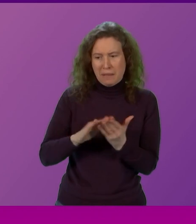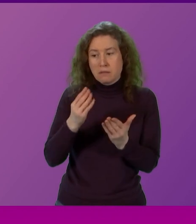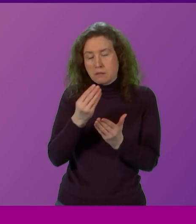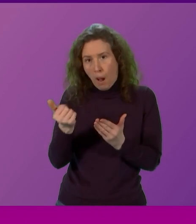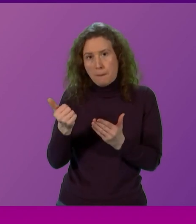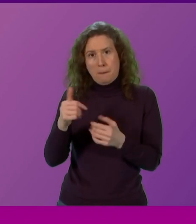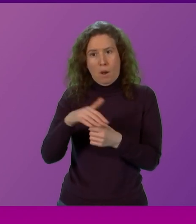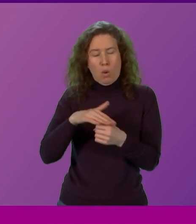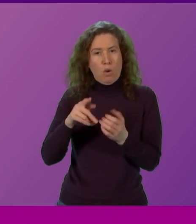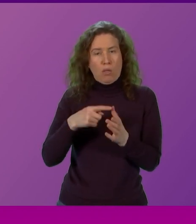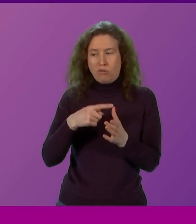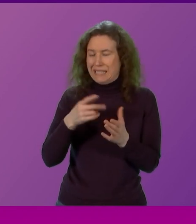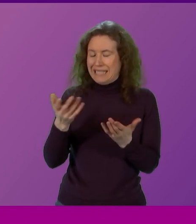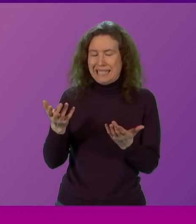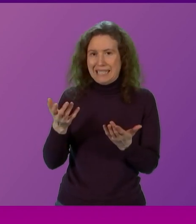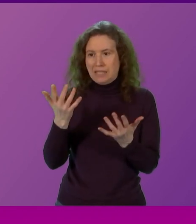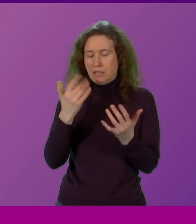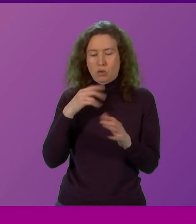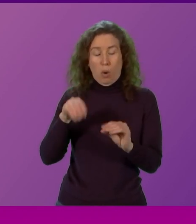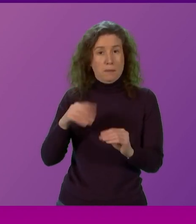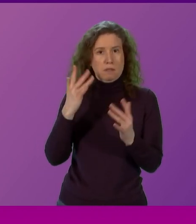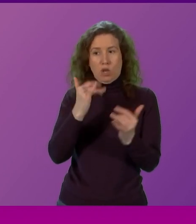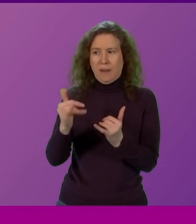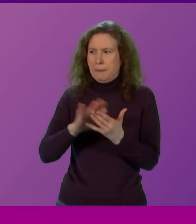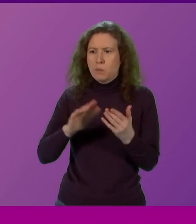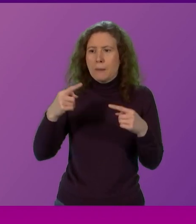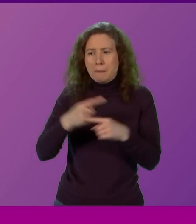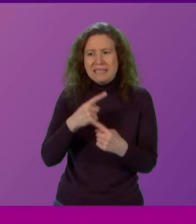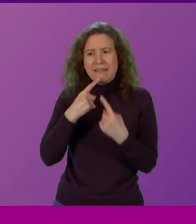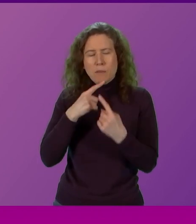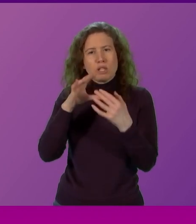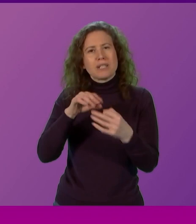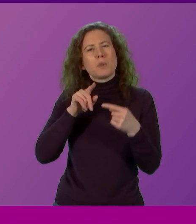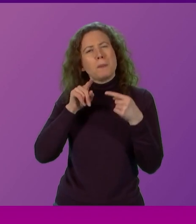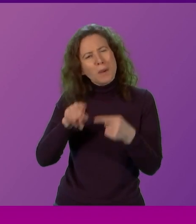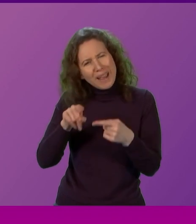pulling out of it, we did not get as much information on bullying from the survey as we might have wanted to.